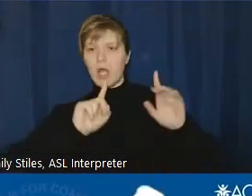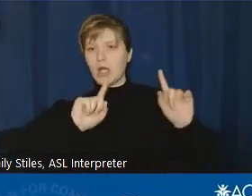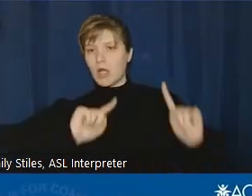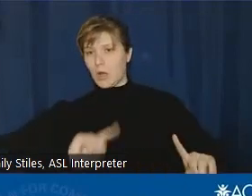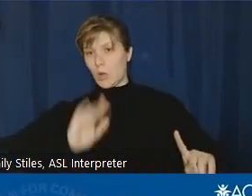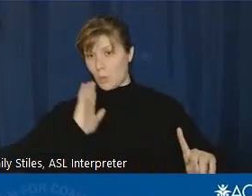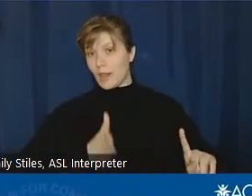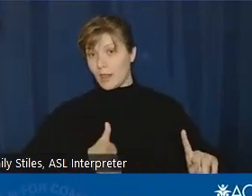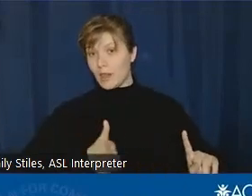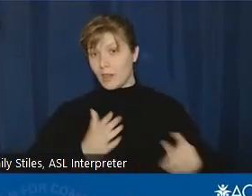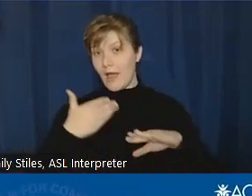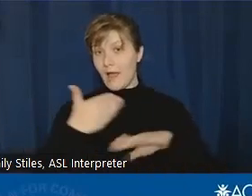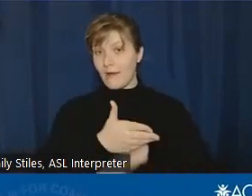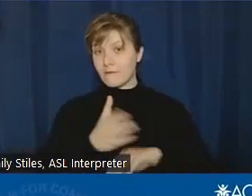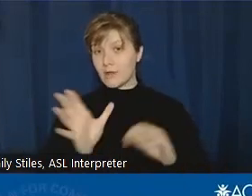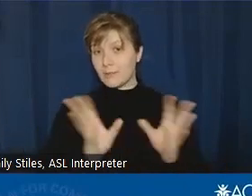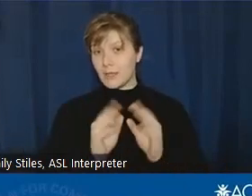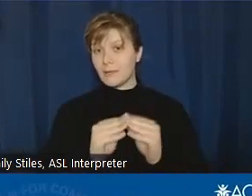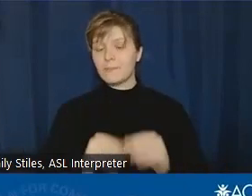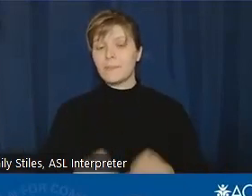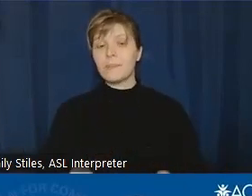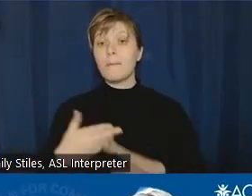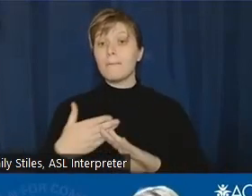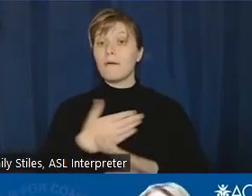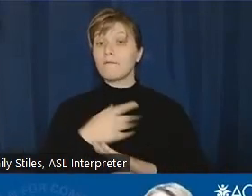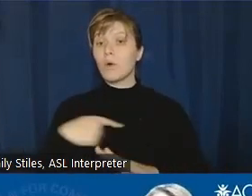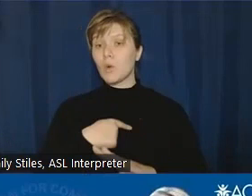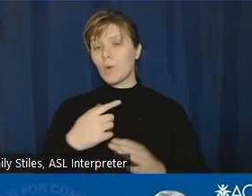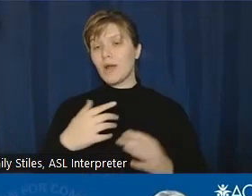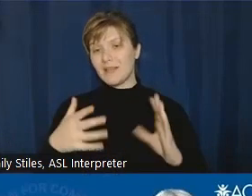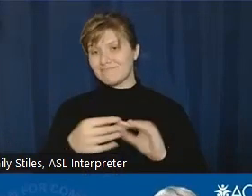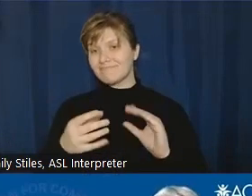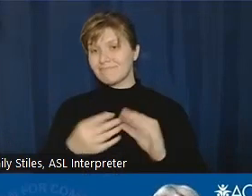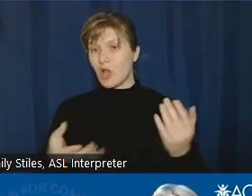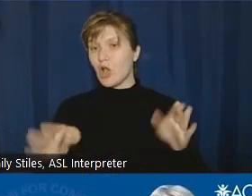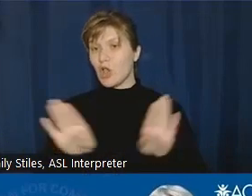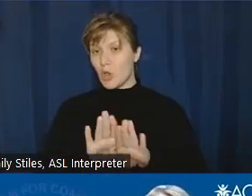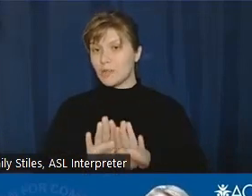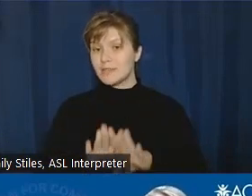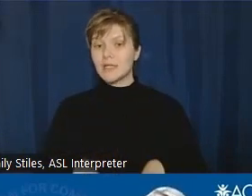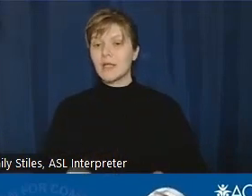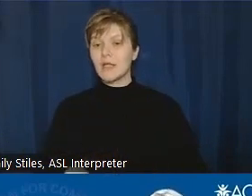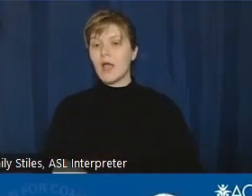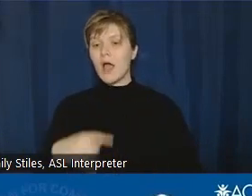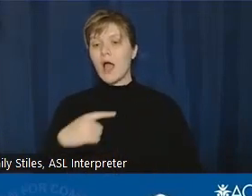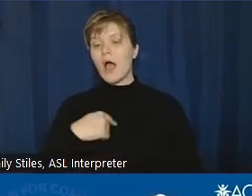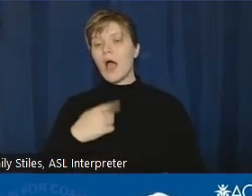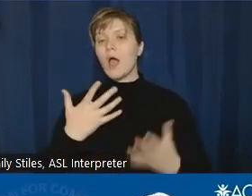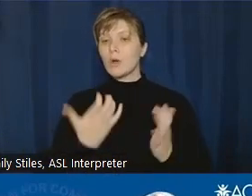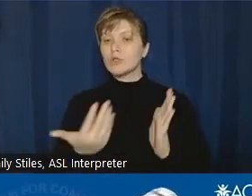We would like, before we move on to the closing, to again share these additional resources. The